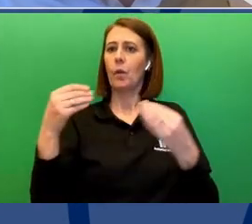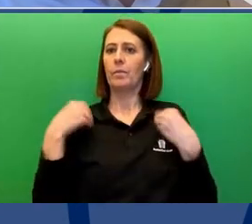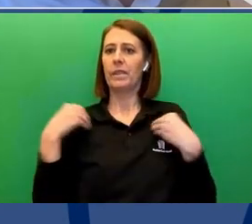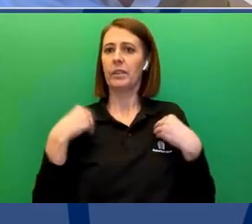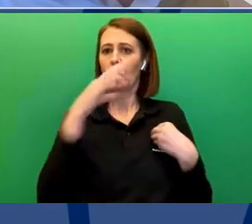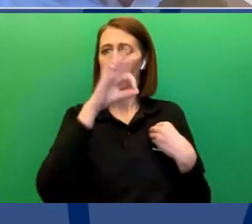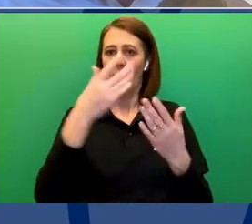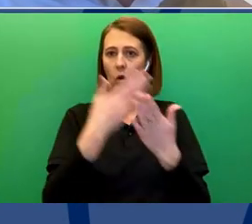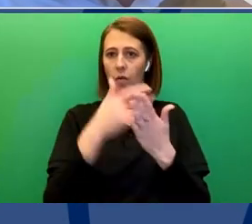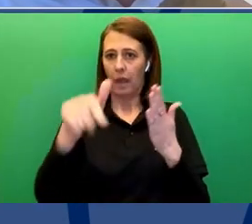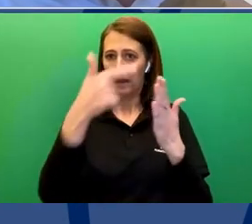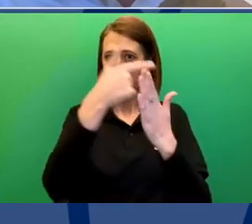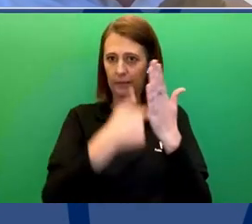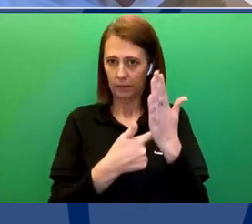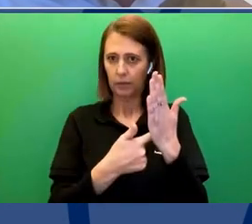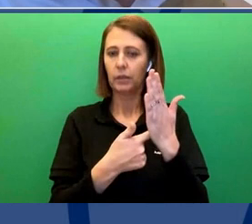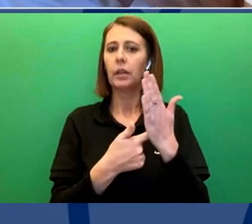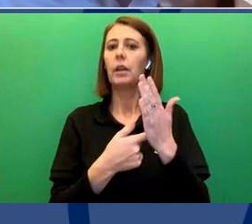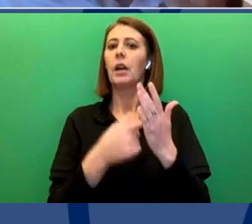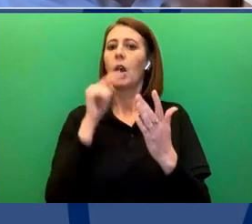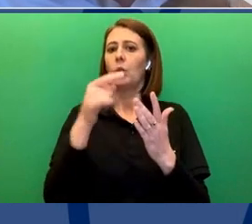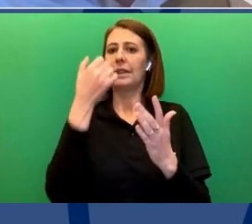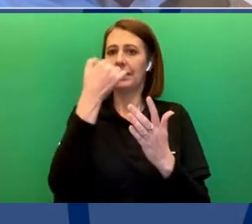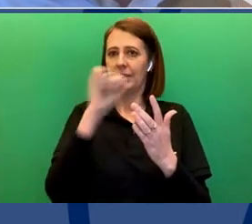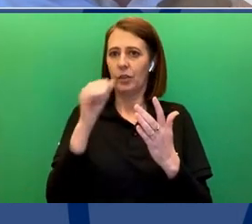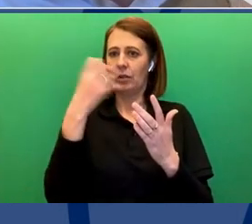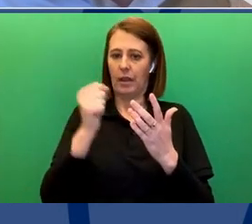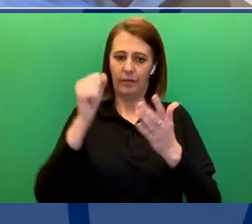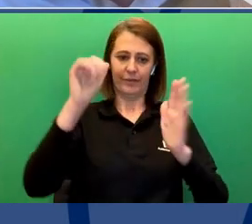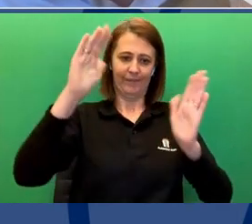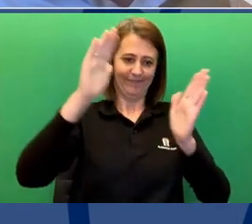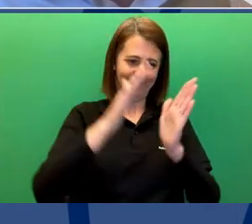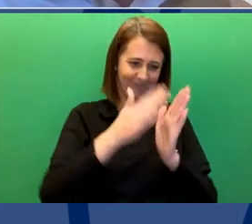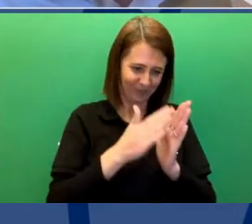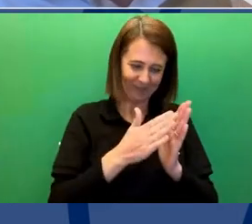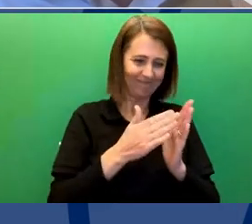are still suffering a turnover decline they will need to submit all of those things plus